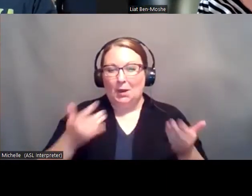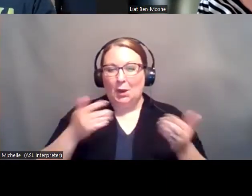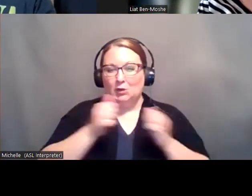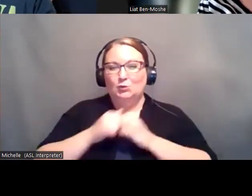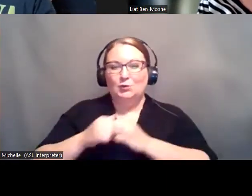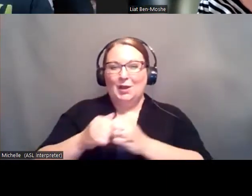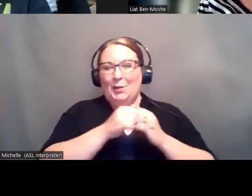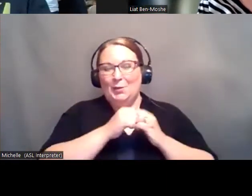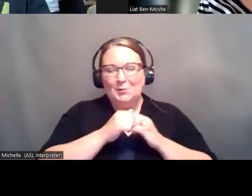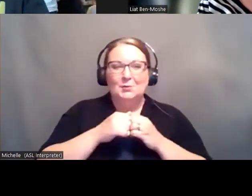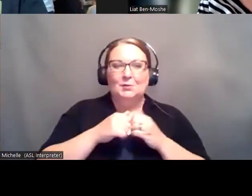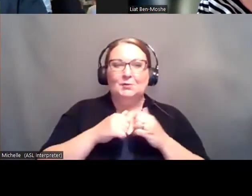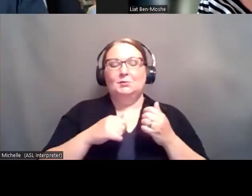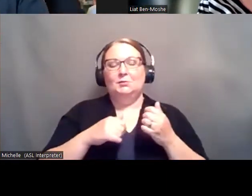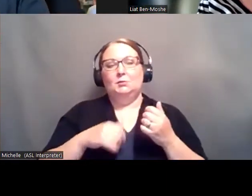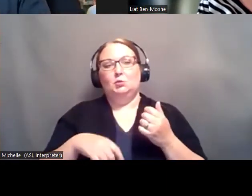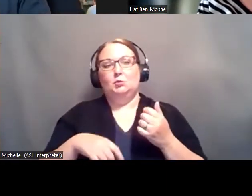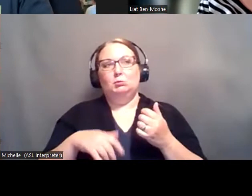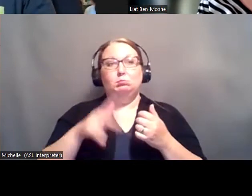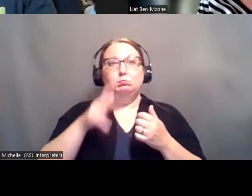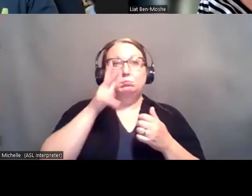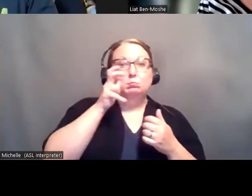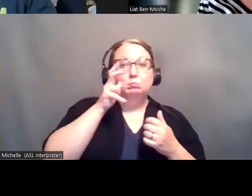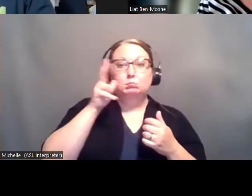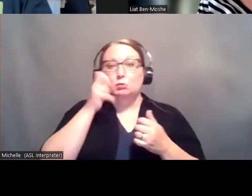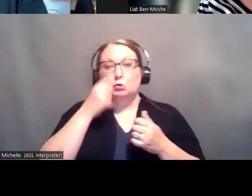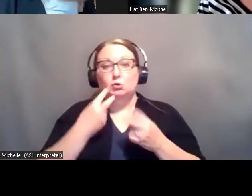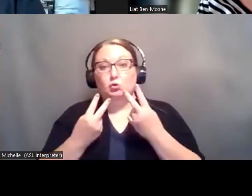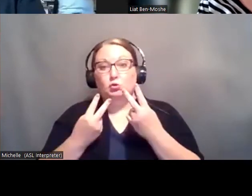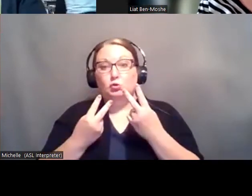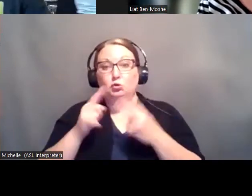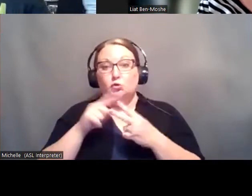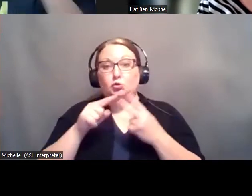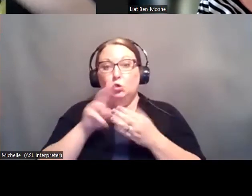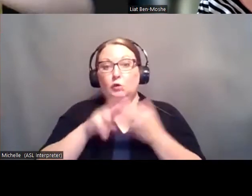from two different universities, kind of the first few universities